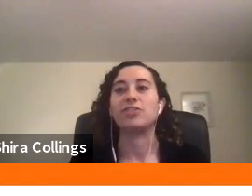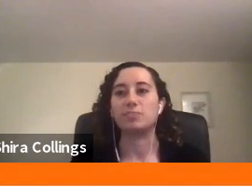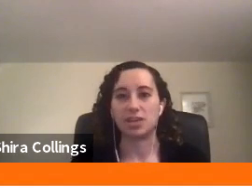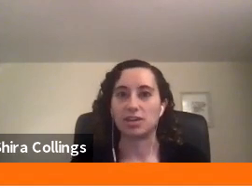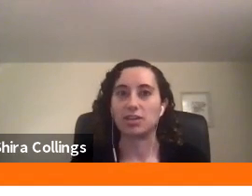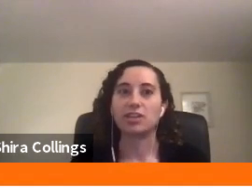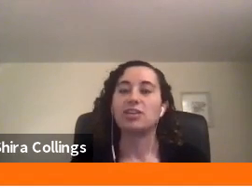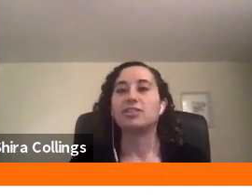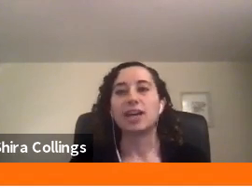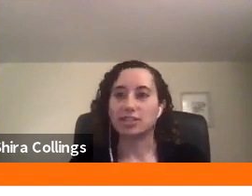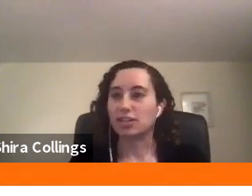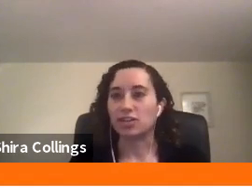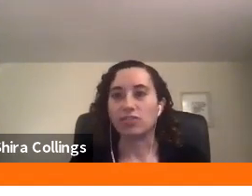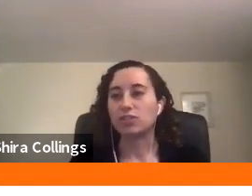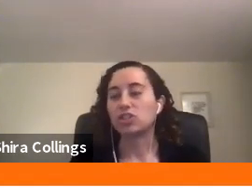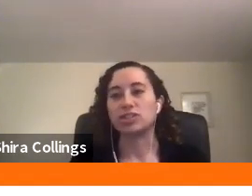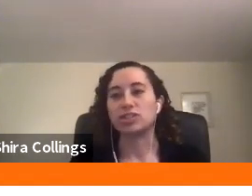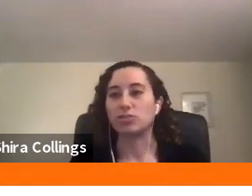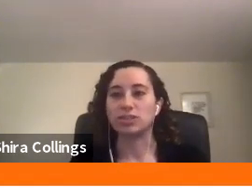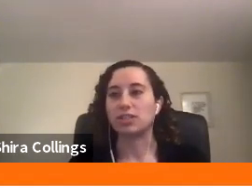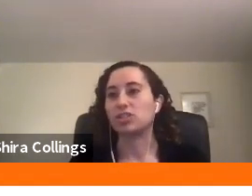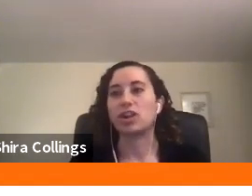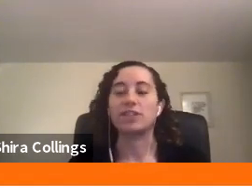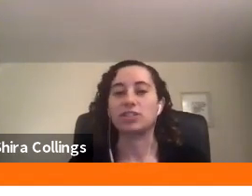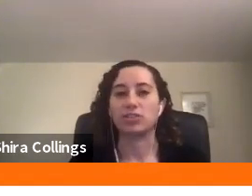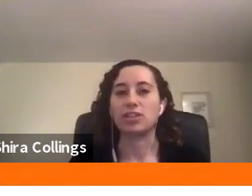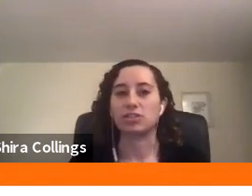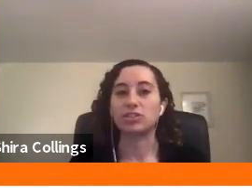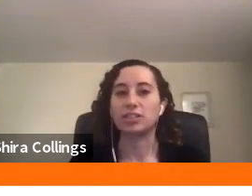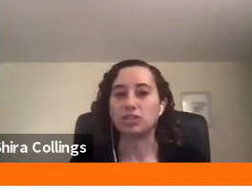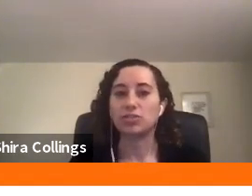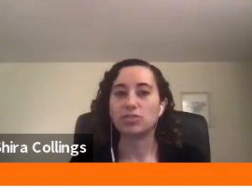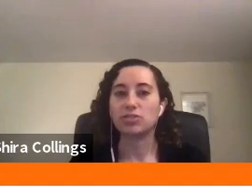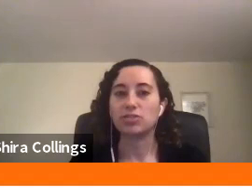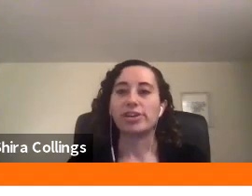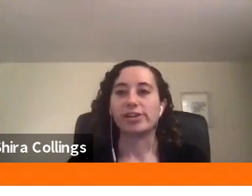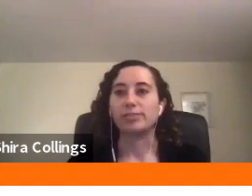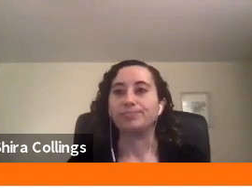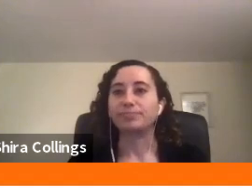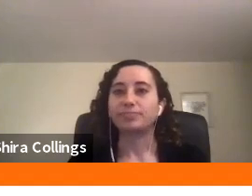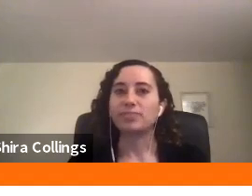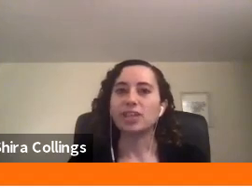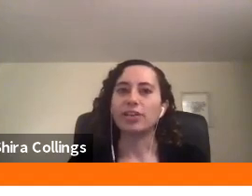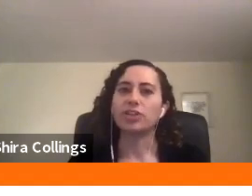Because everything is being attributed to their size and they are just told to lose weight rather than being tested